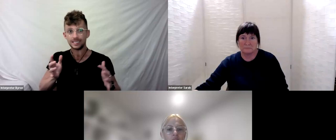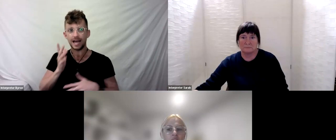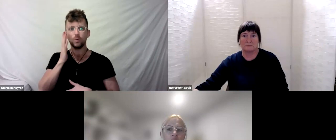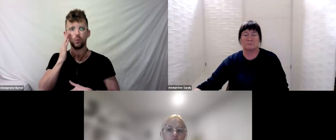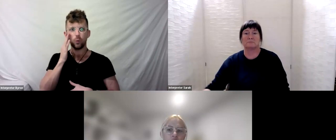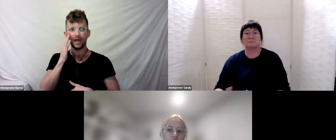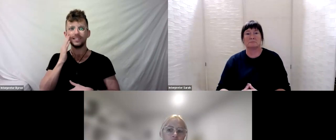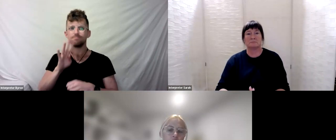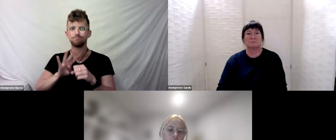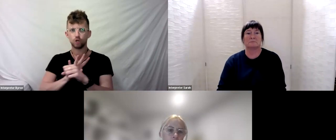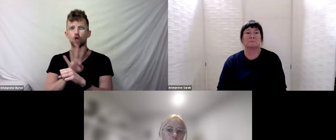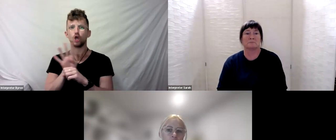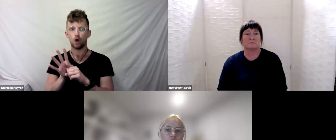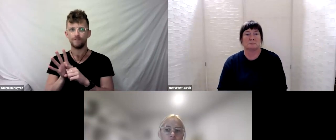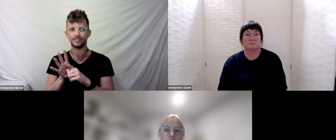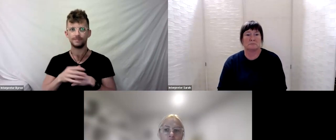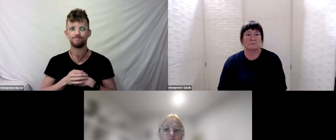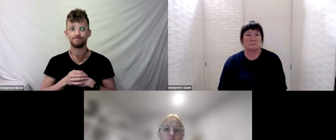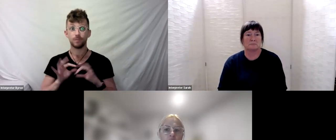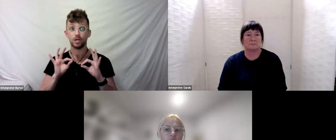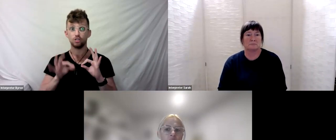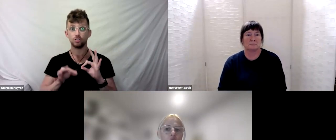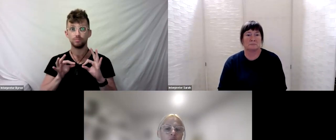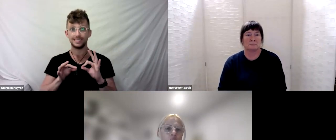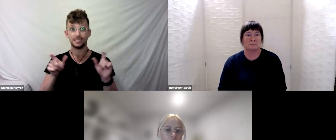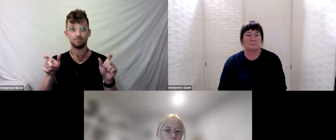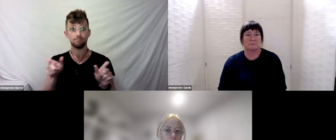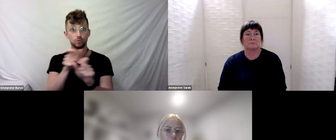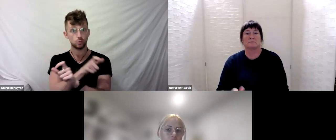and that was so that people could get a break or buy things